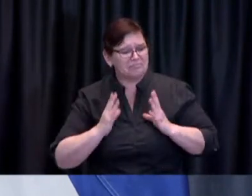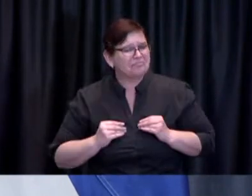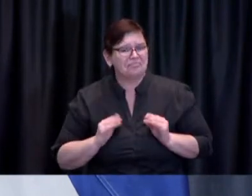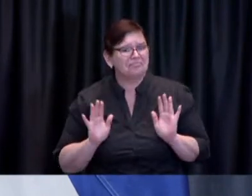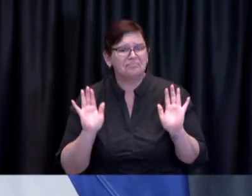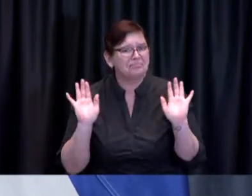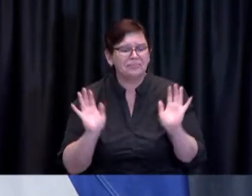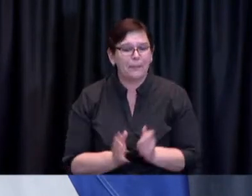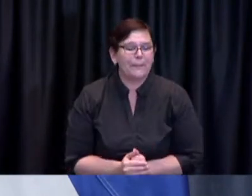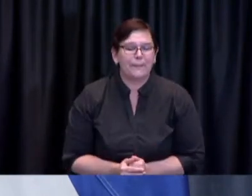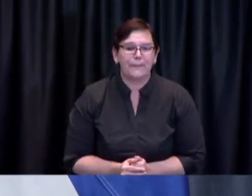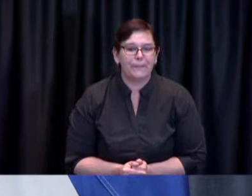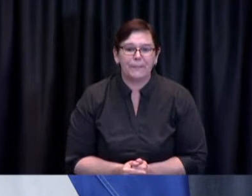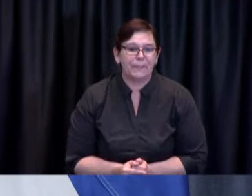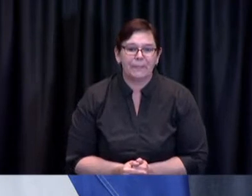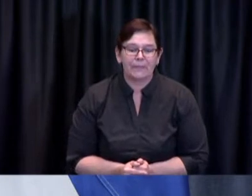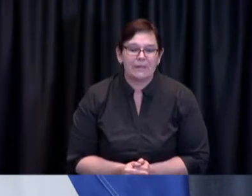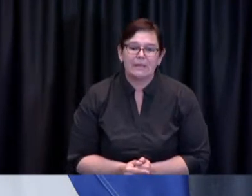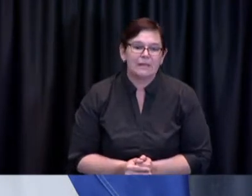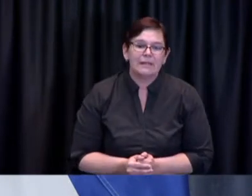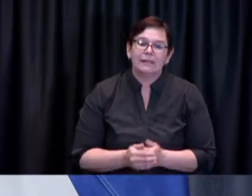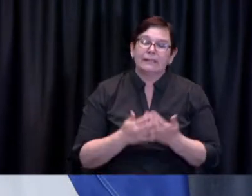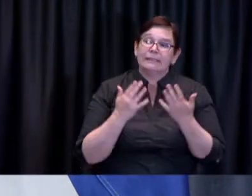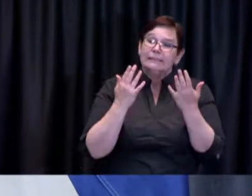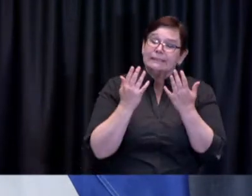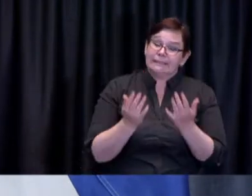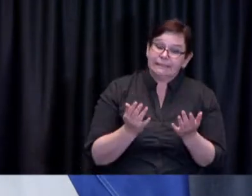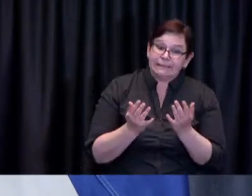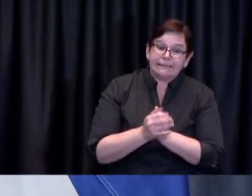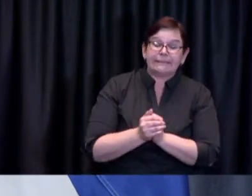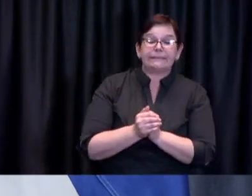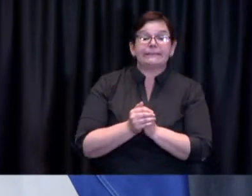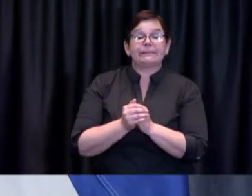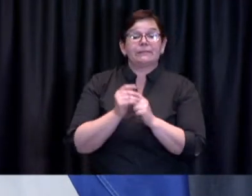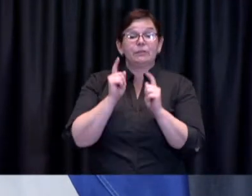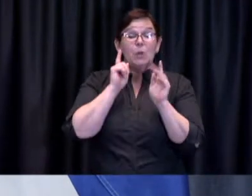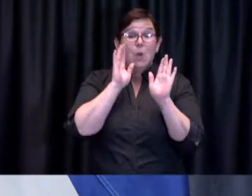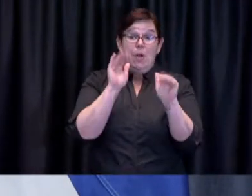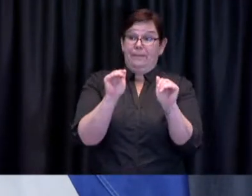and so uh we we would hope that people will be uh able to cooperate with us in finding